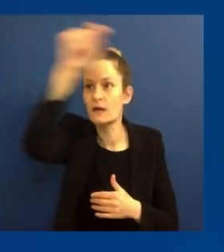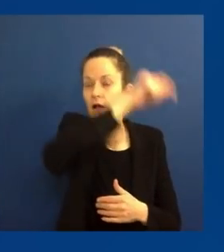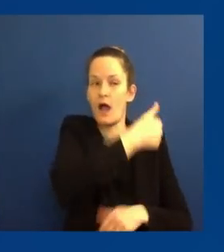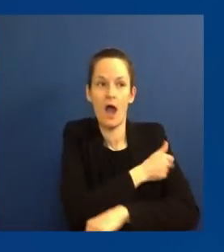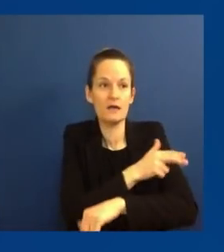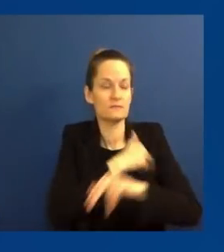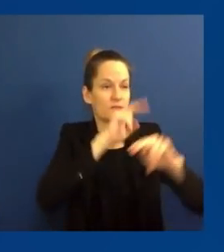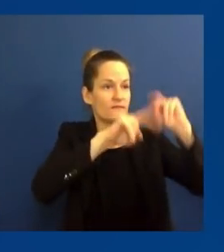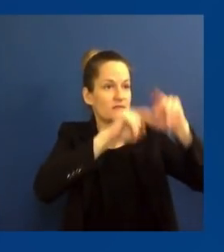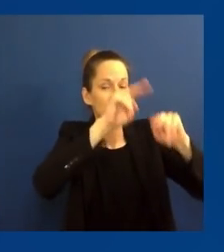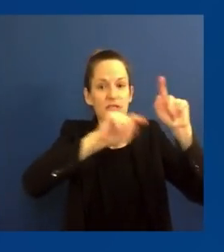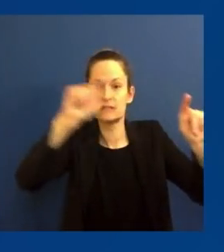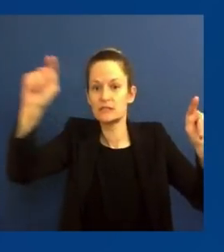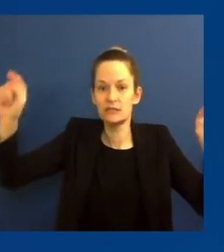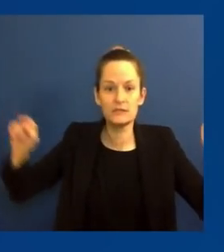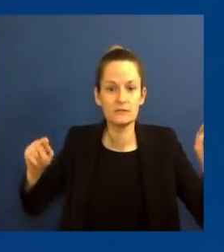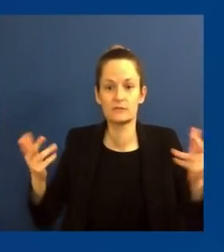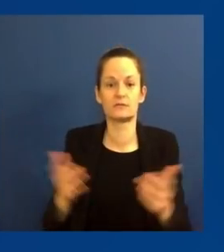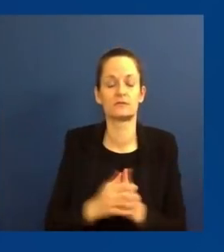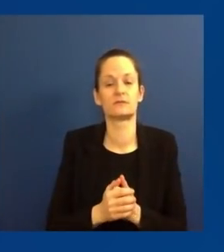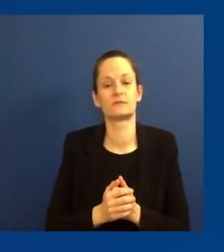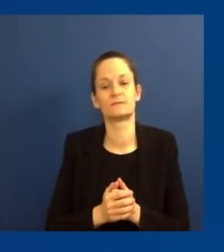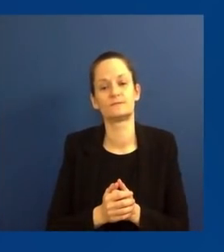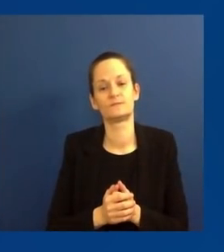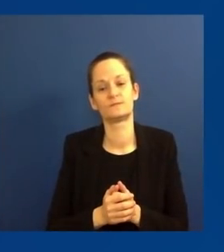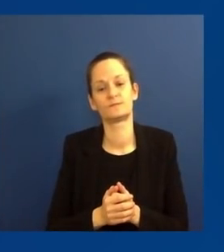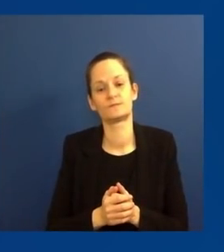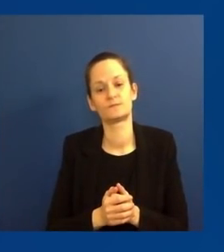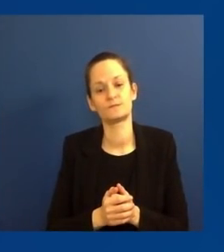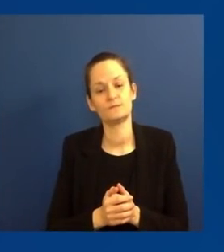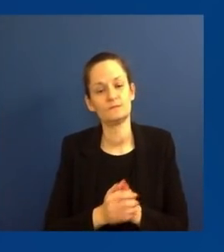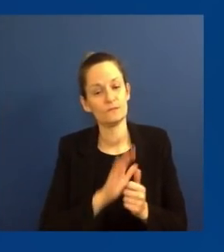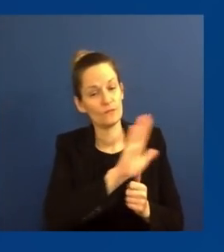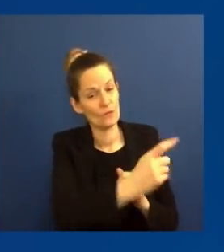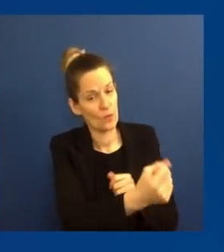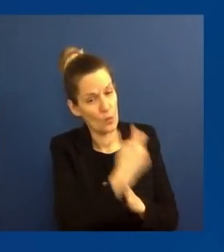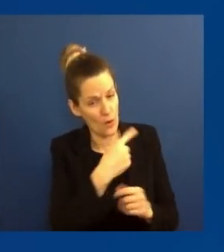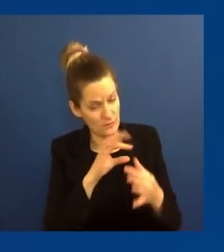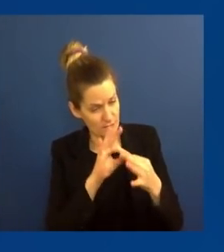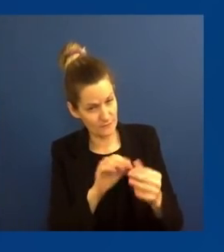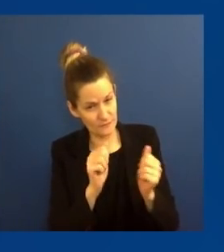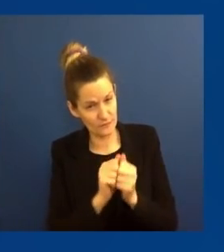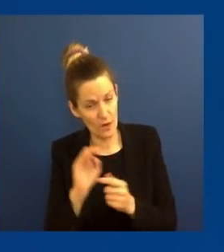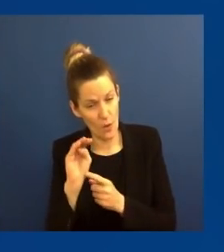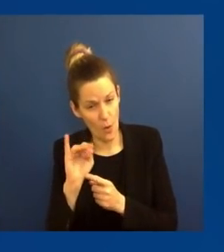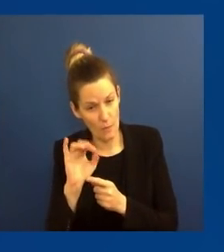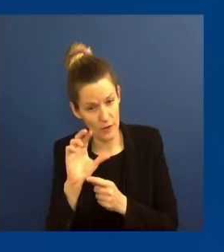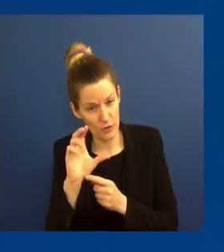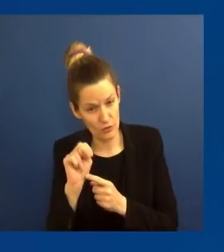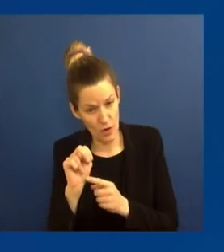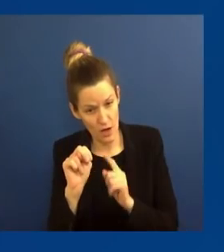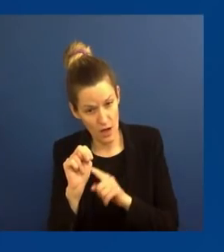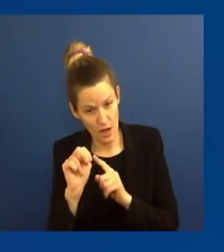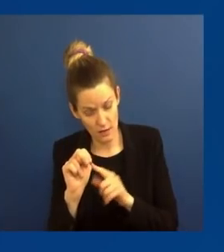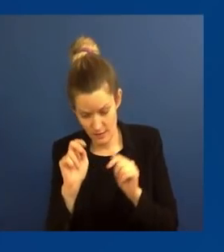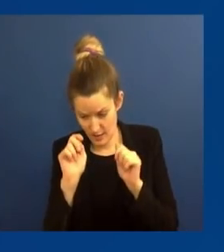Sheryl, about: What about Omicron? If you get infected, can you get infected again? Sure, there are reinfections.